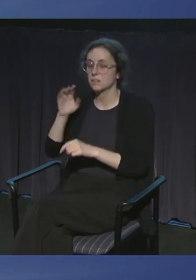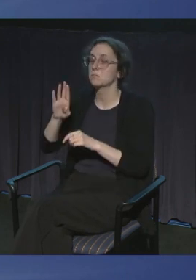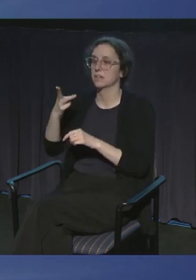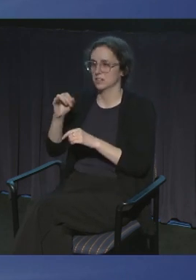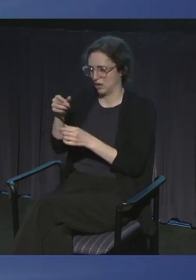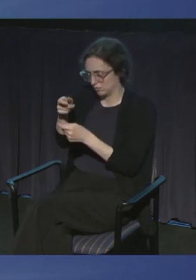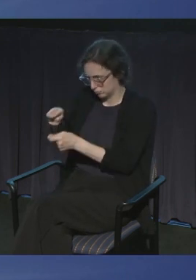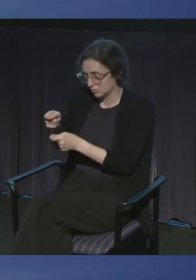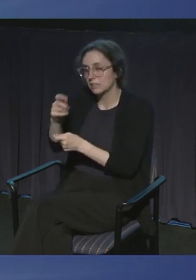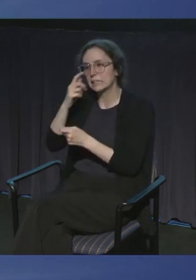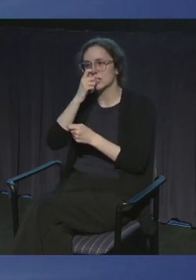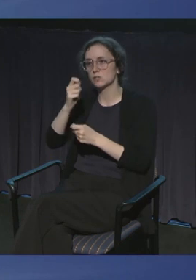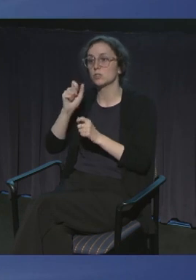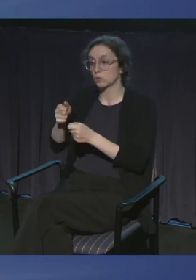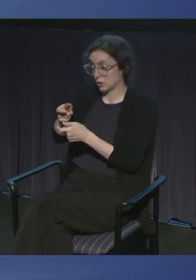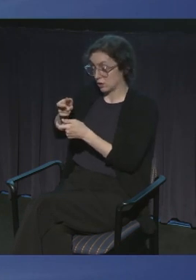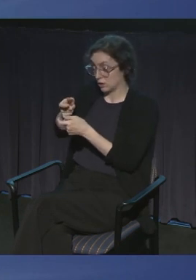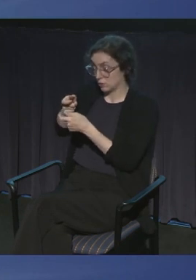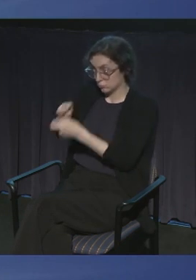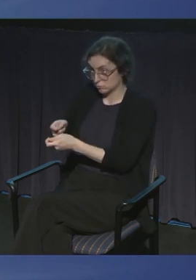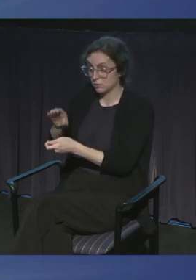WITHOUT THIS WAS REMARKABLE THAT YOU COULD PUT A BACTERIA BACK INTO THESE MICE THAT ARE